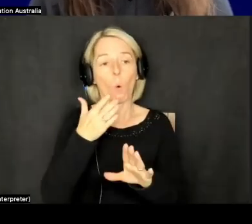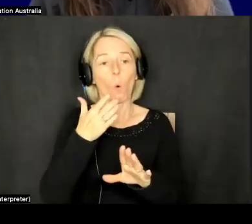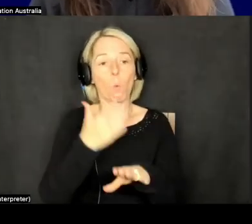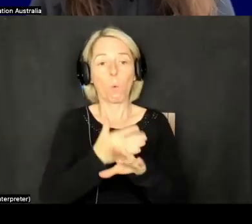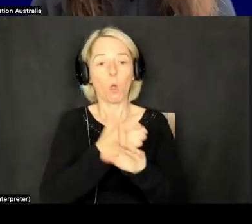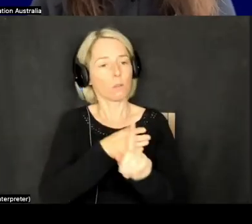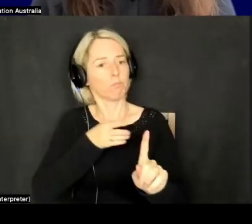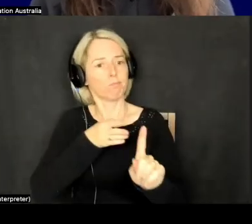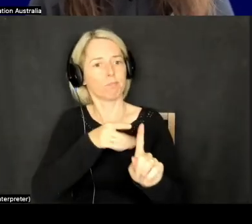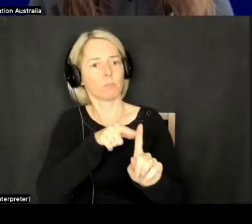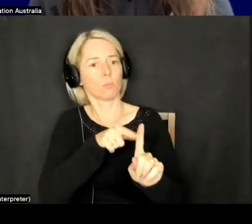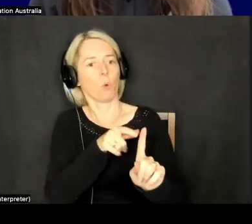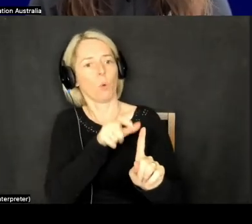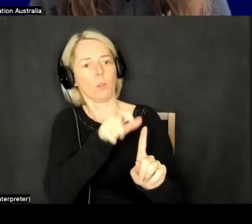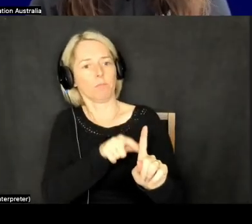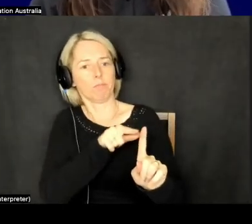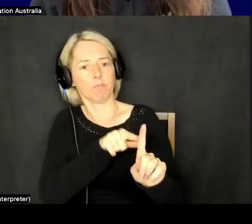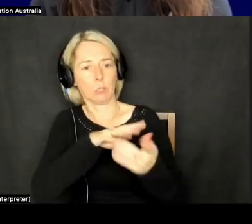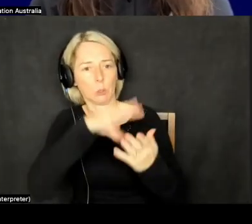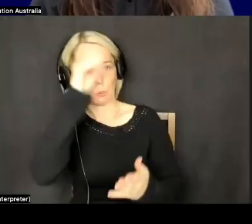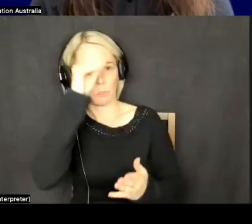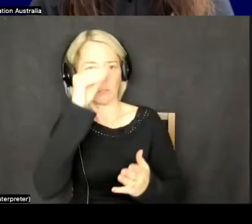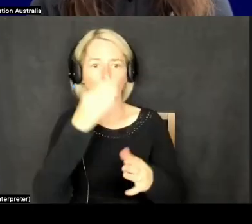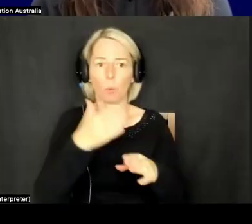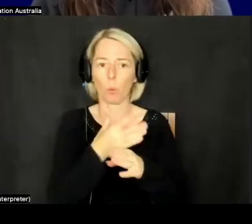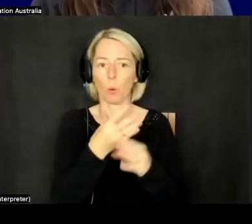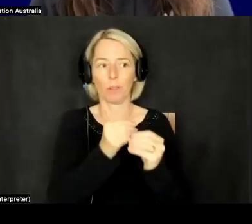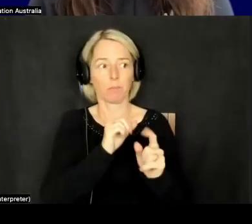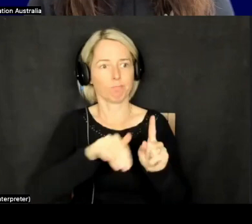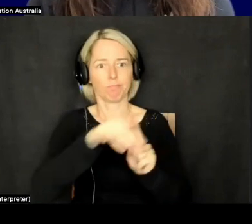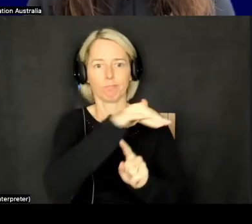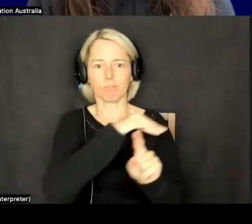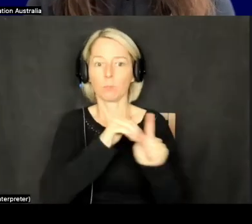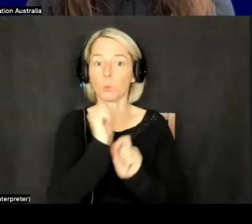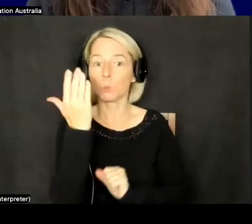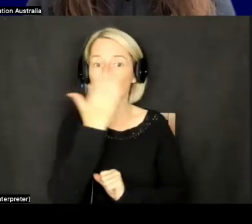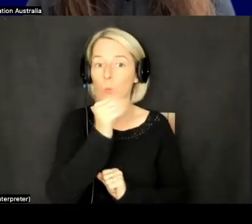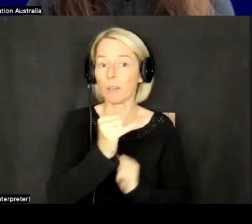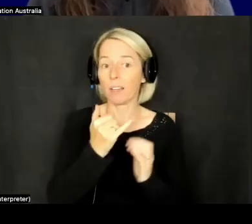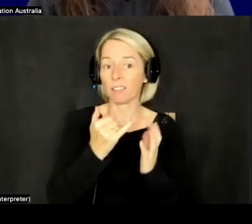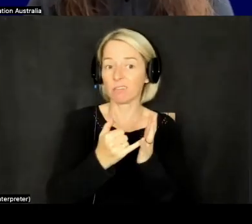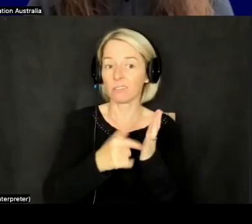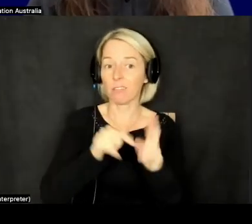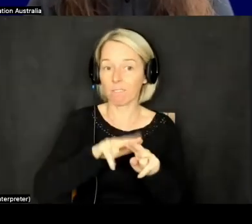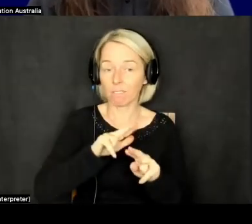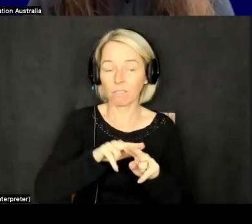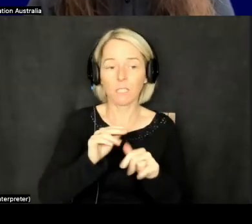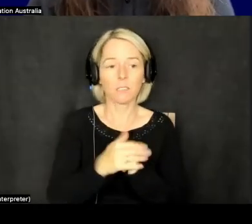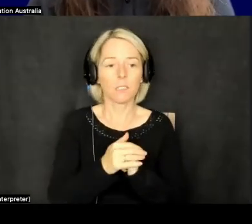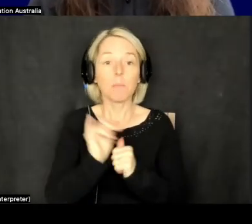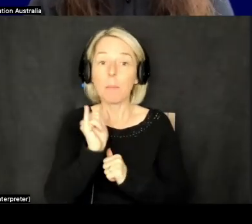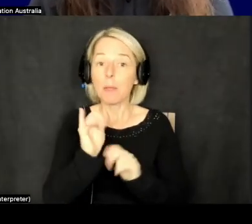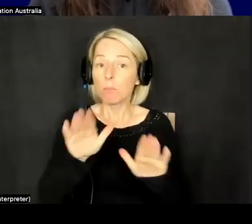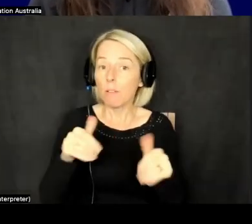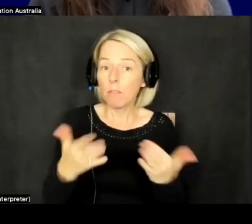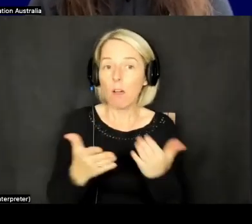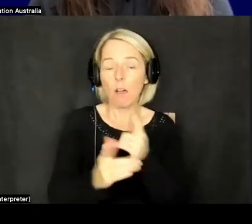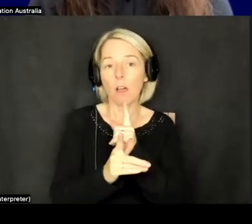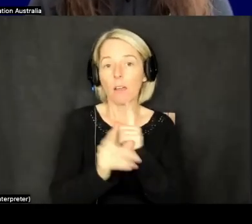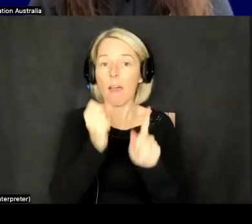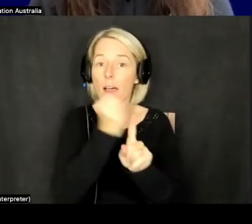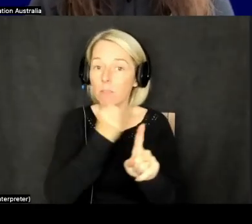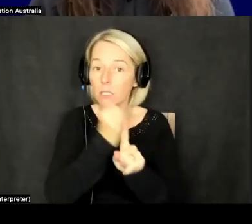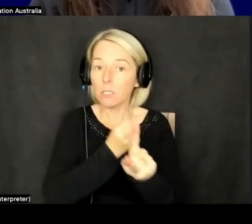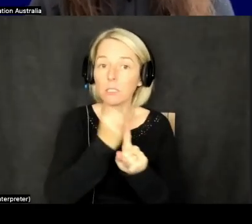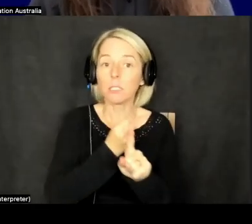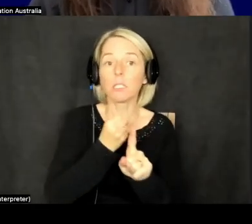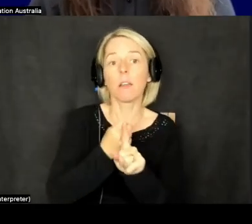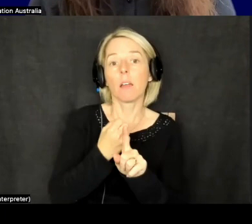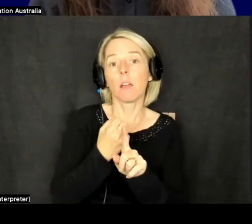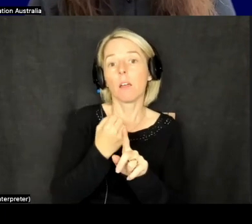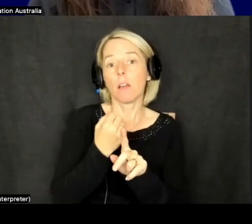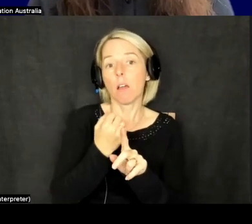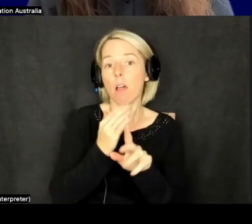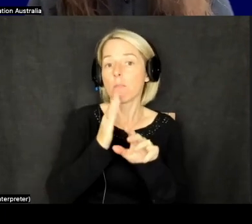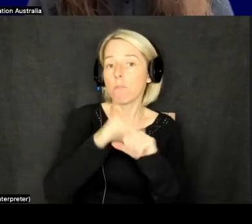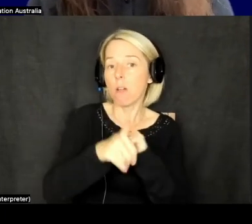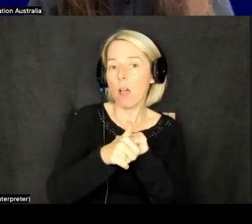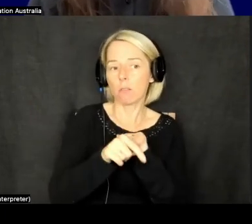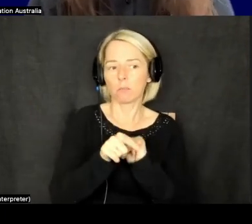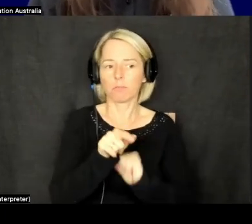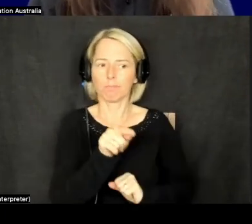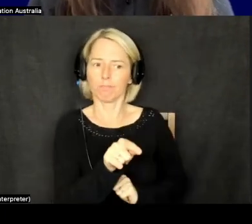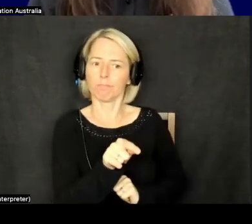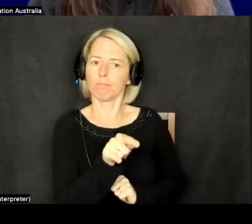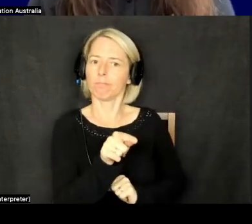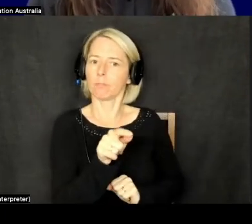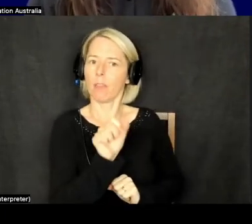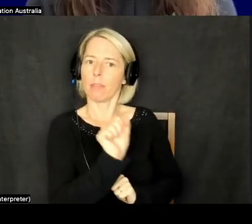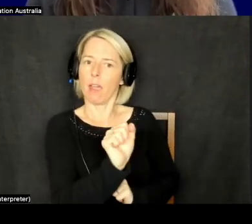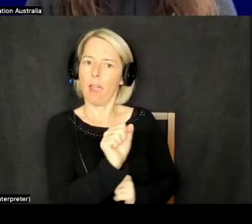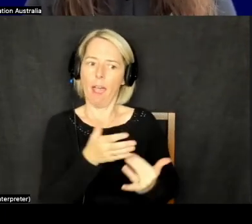and the staff in that school. They might provide advocacy for the access, around access needs,